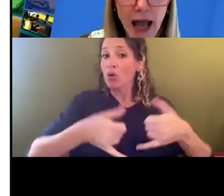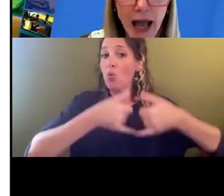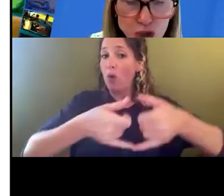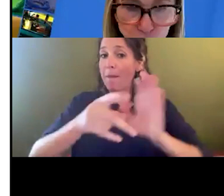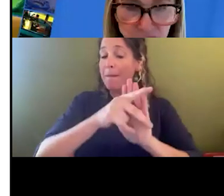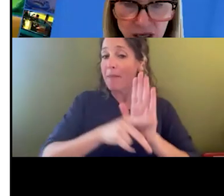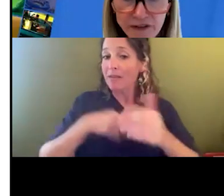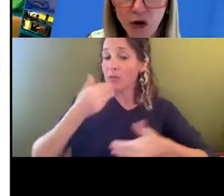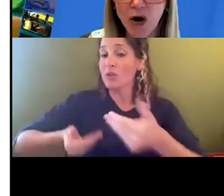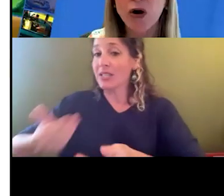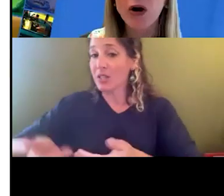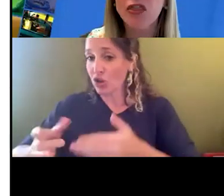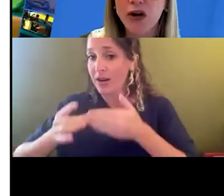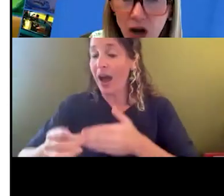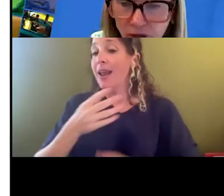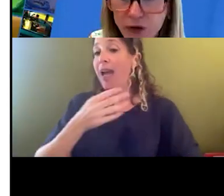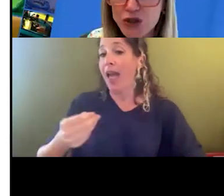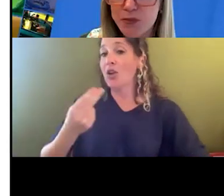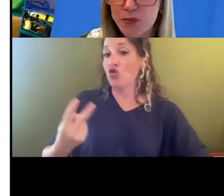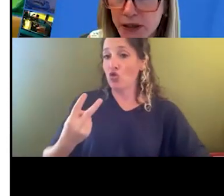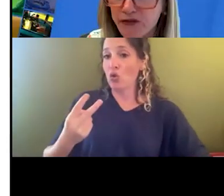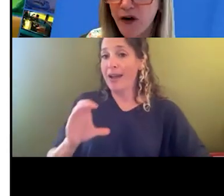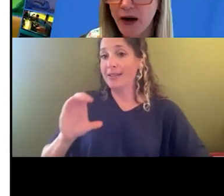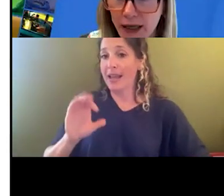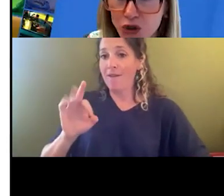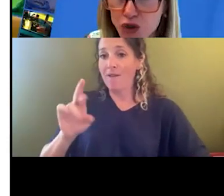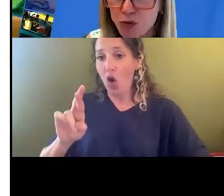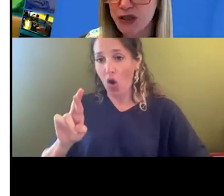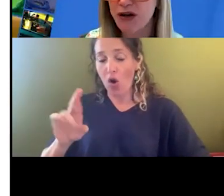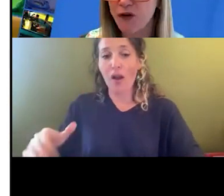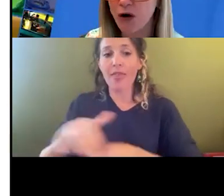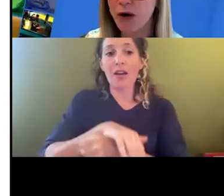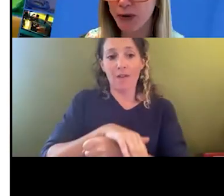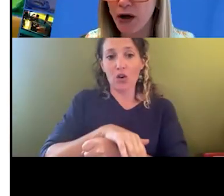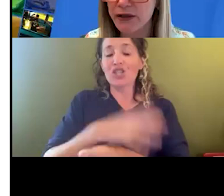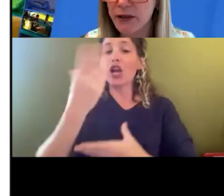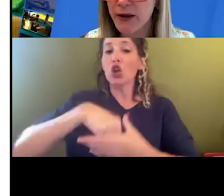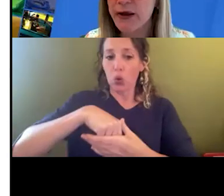and 2 CFR, the coverage specified in 2 CFR applies.